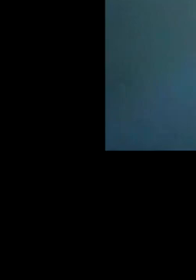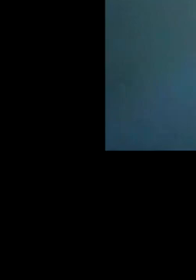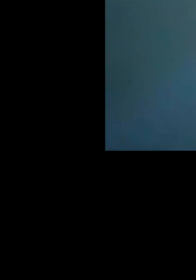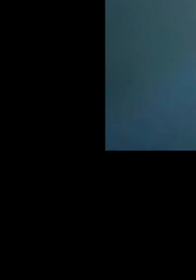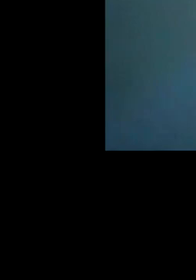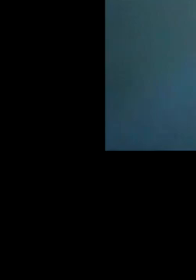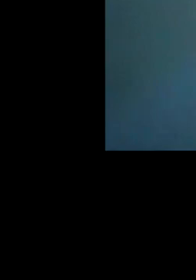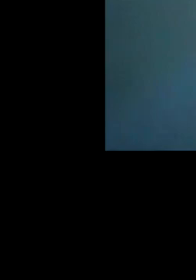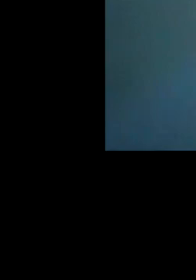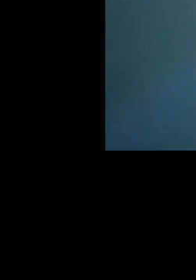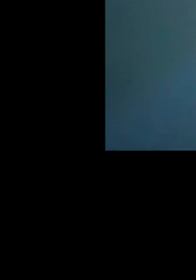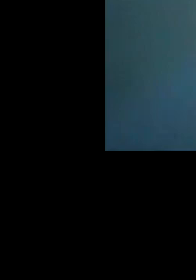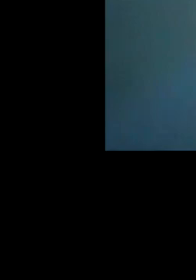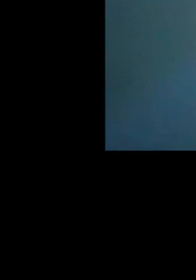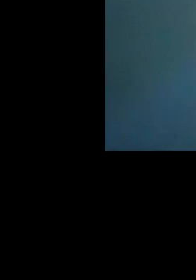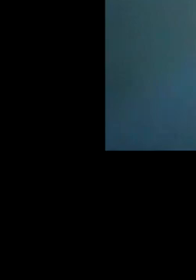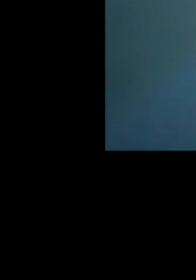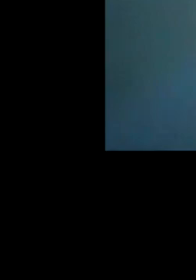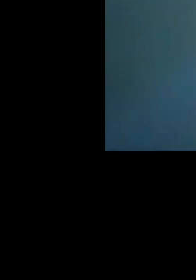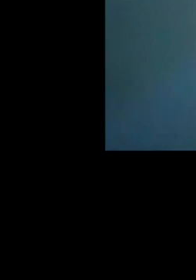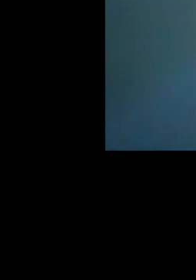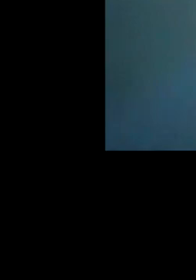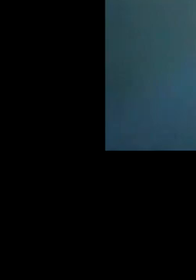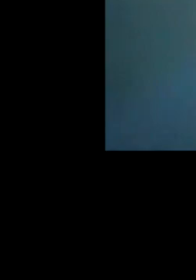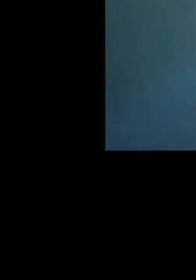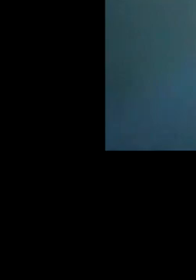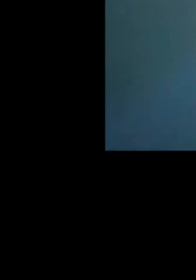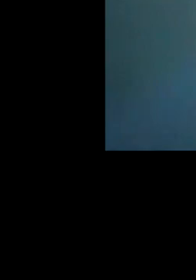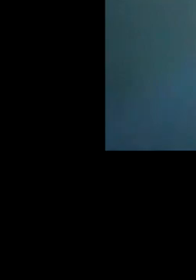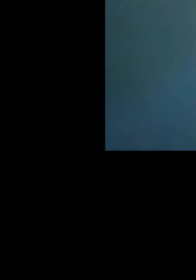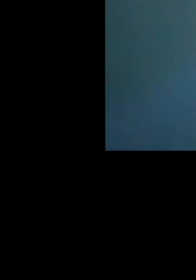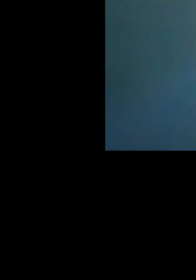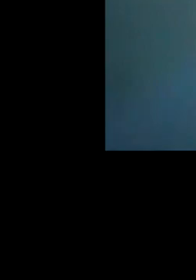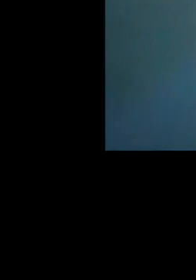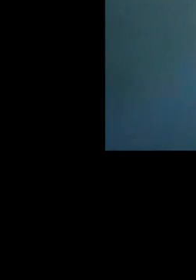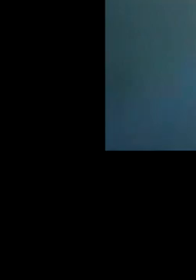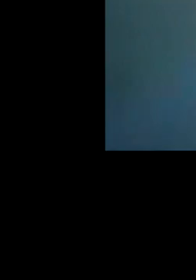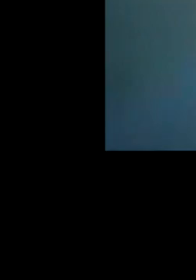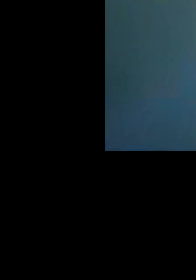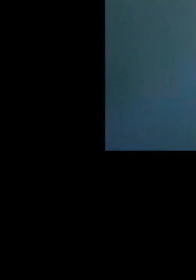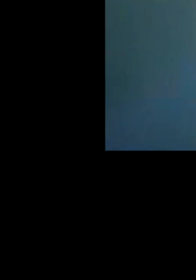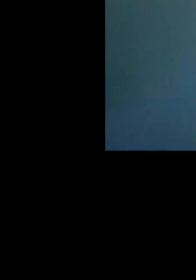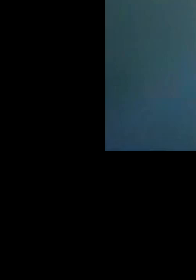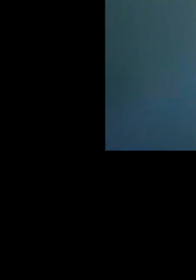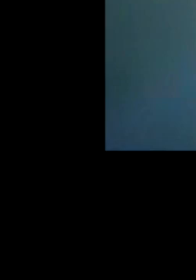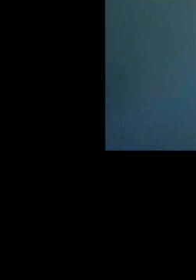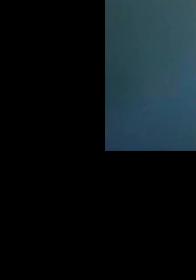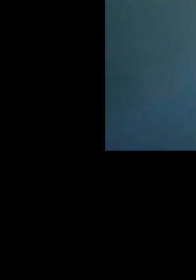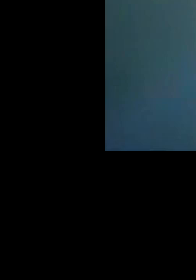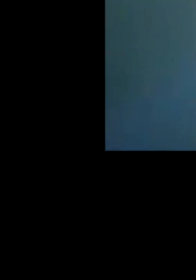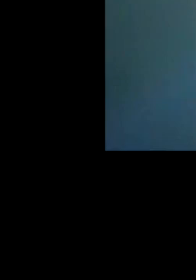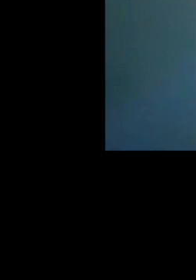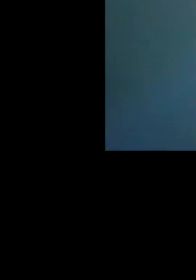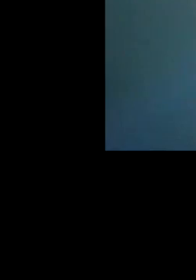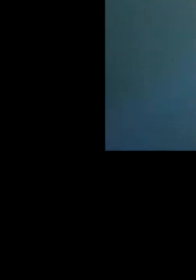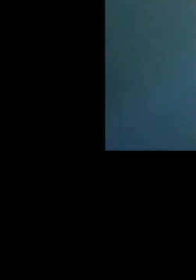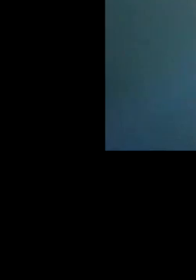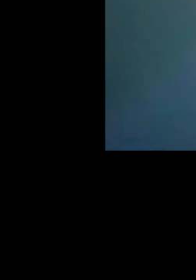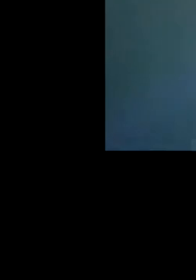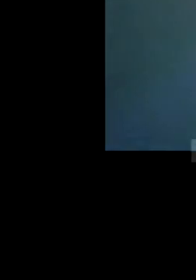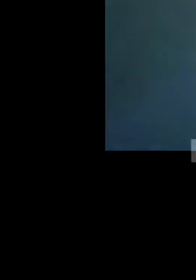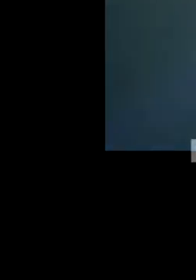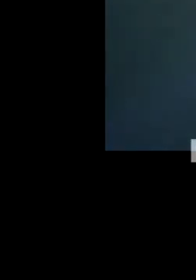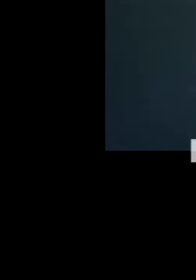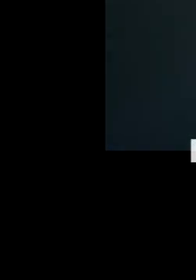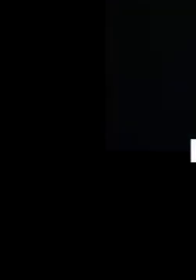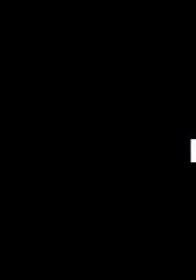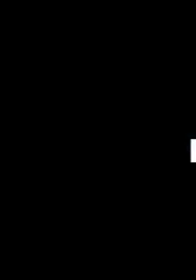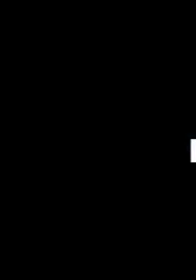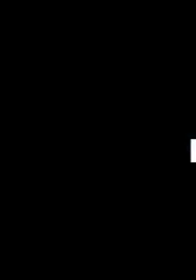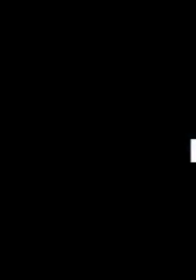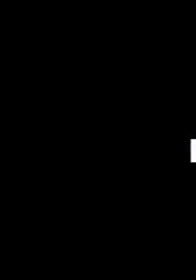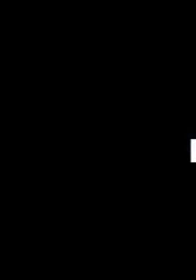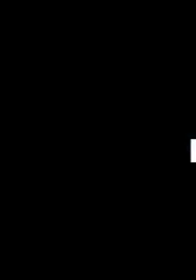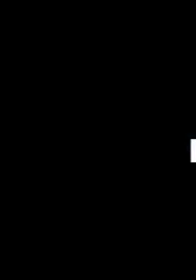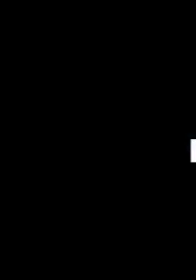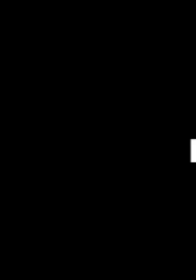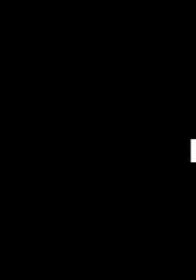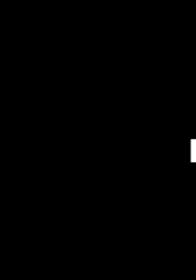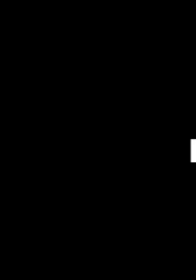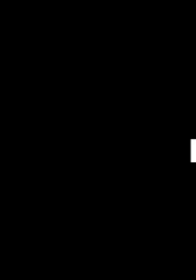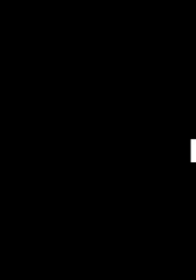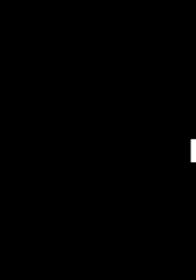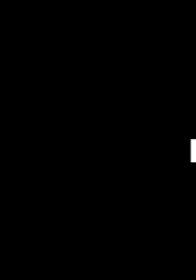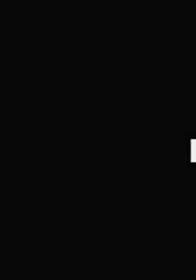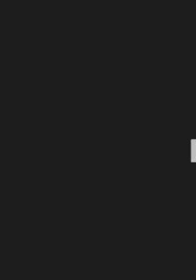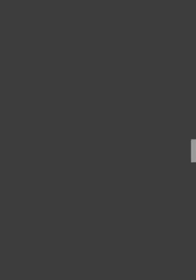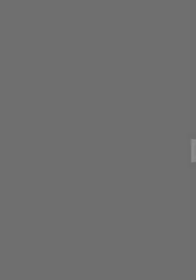gift at deschutes landtrust.org backslash support thank you everyone and good night thank you